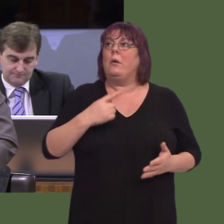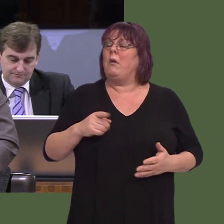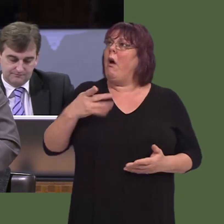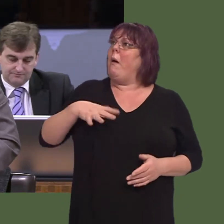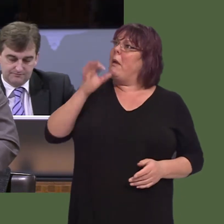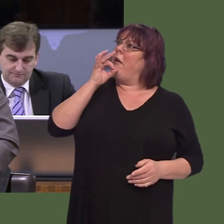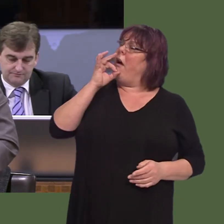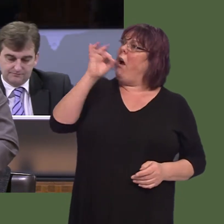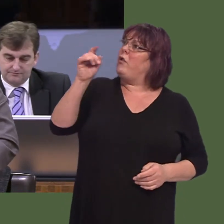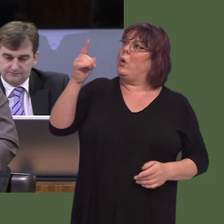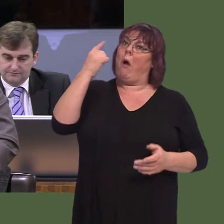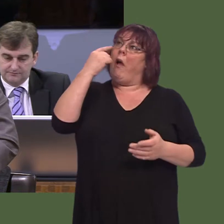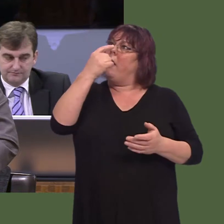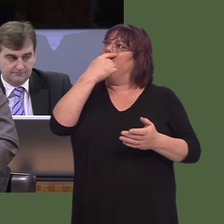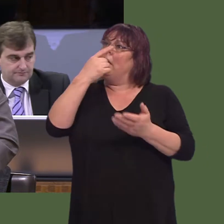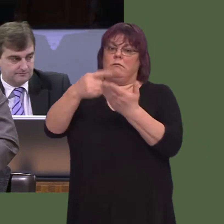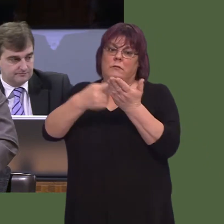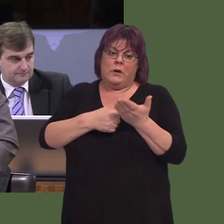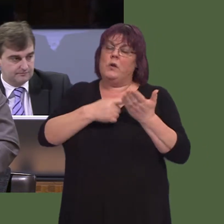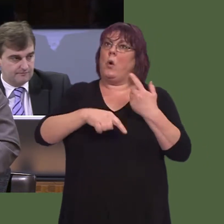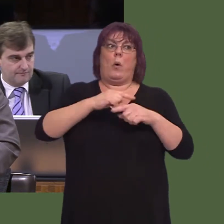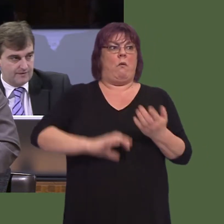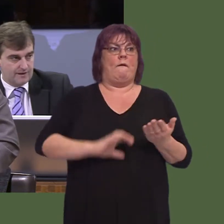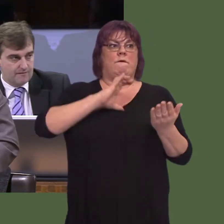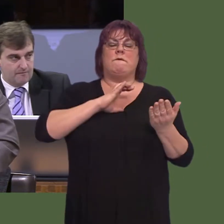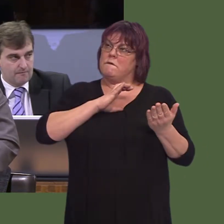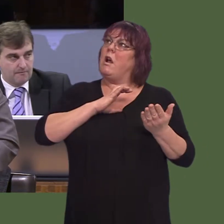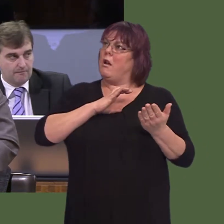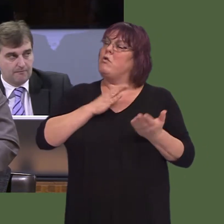I asked you to let us see that information so we could have confidence that you were